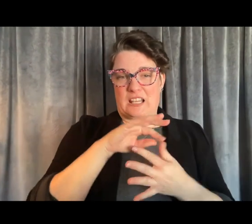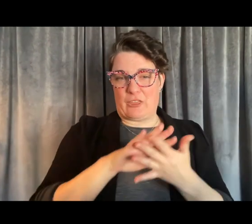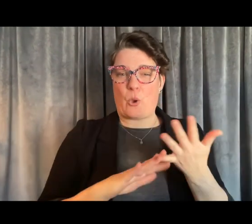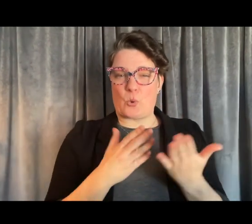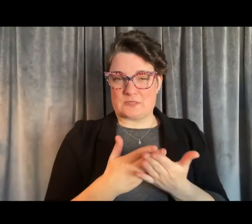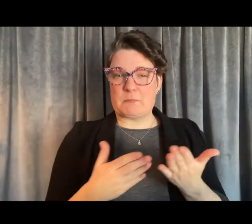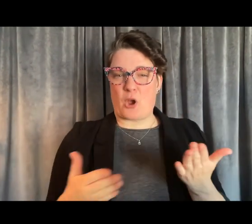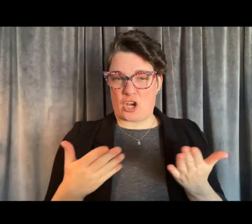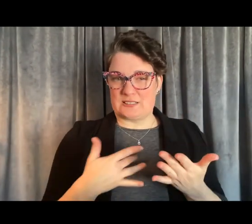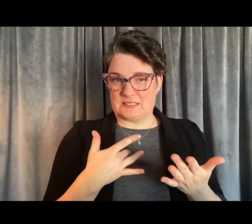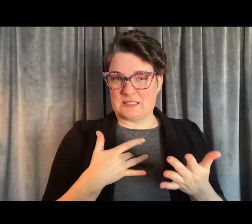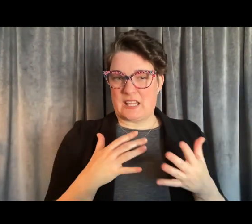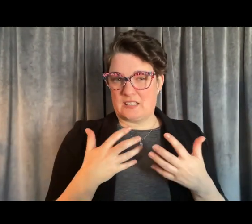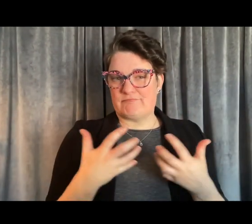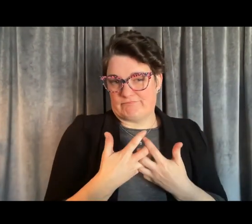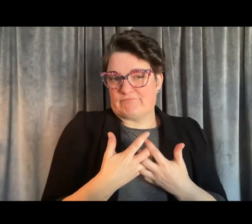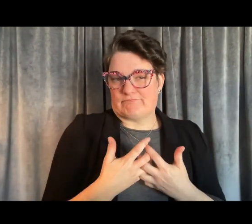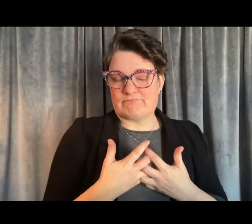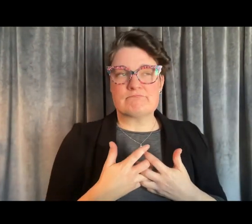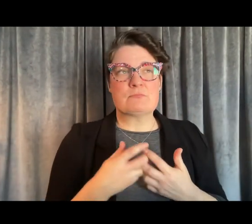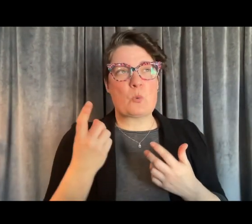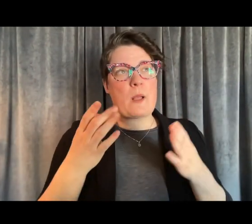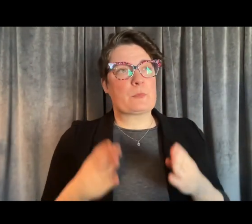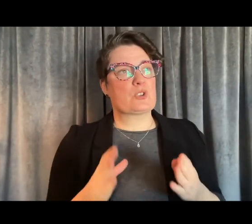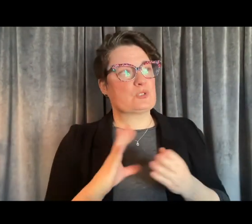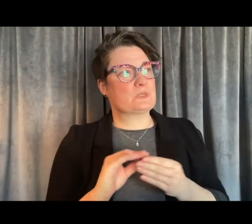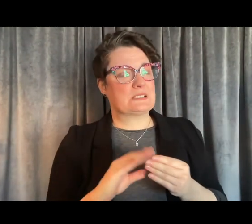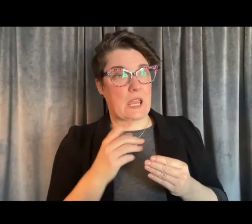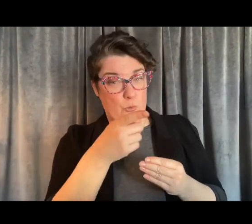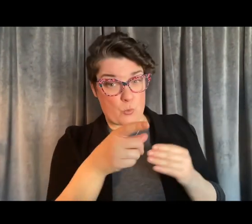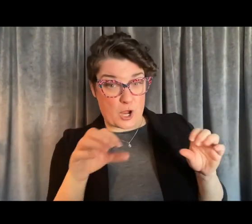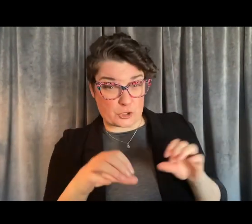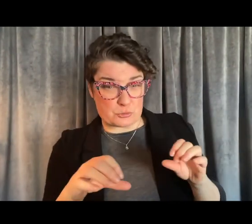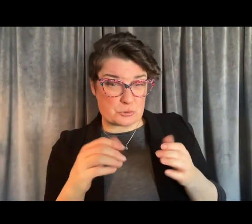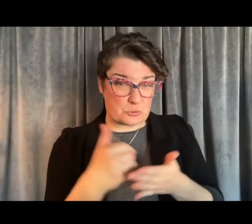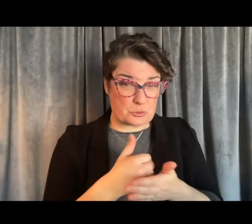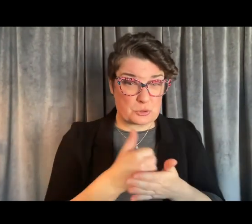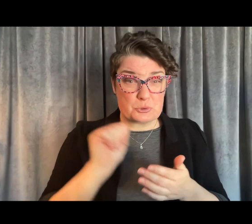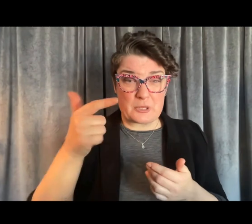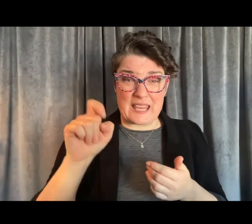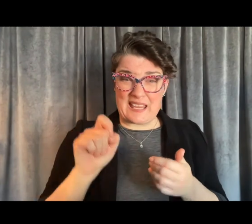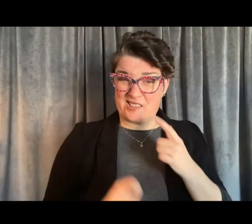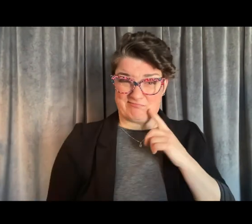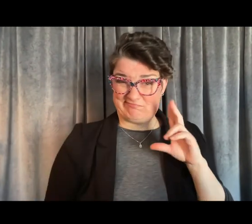Someone was saying like, what you do kind of new age? I was like, no, it's more old age.